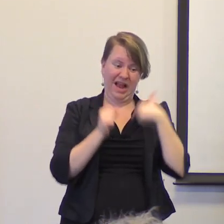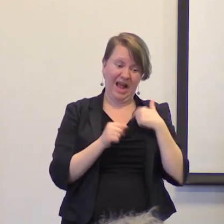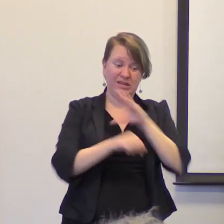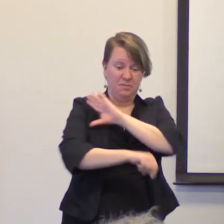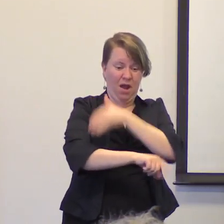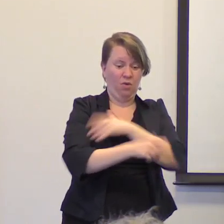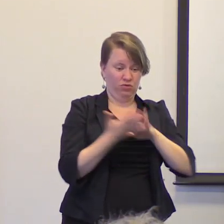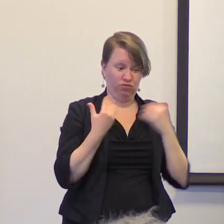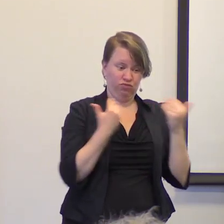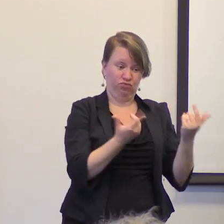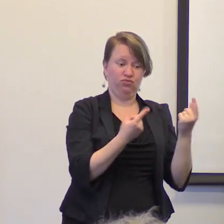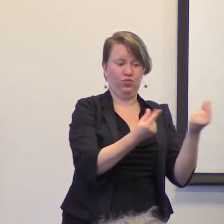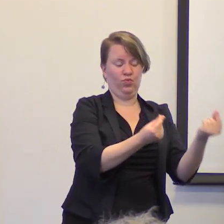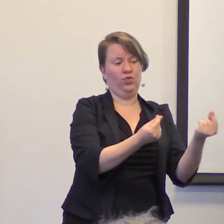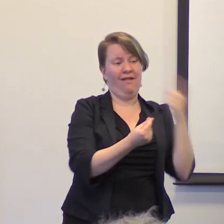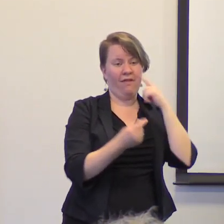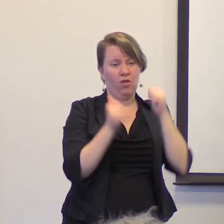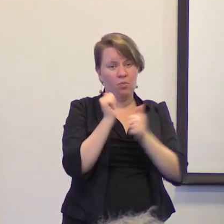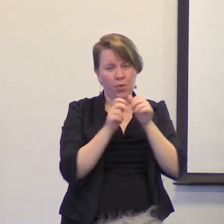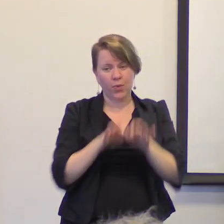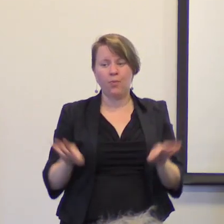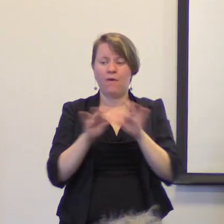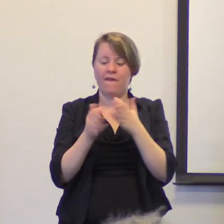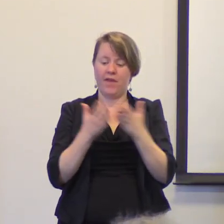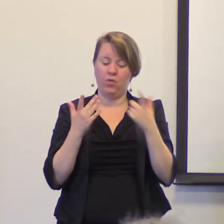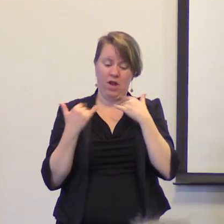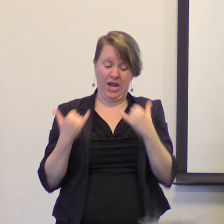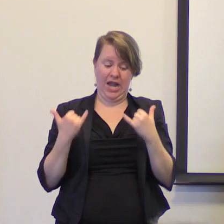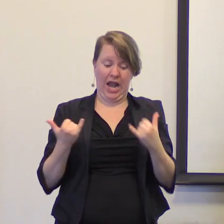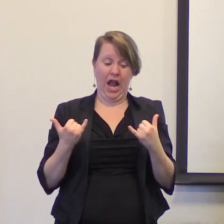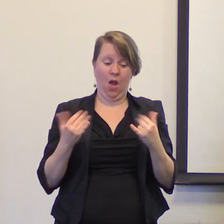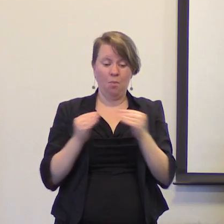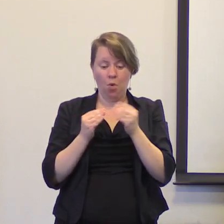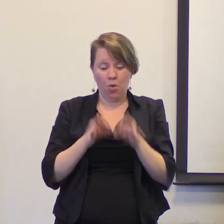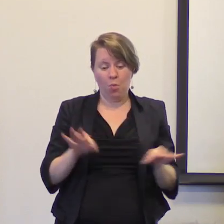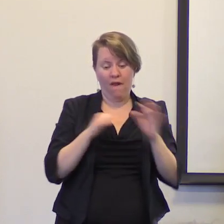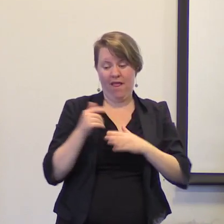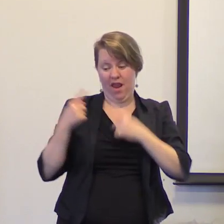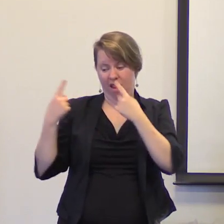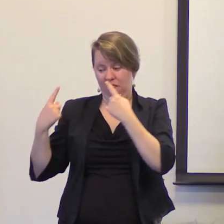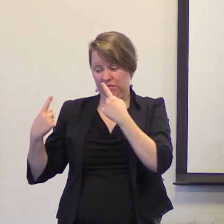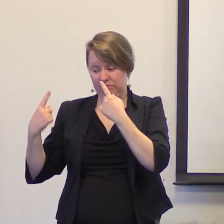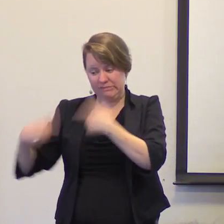And I think that the more important thing right now, even than litigating, is to create